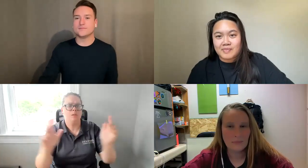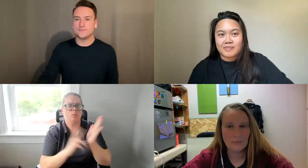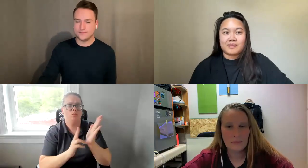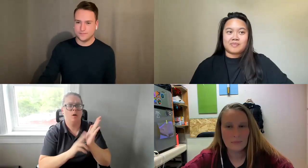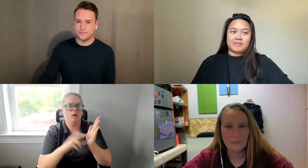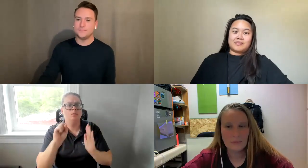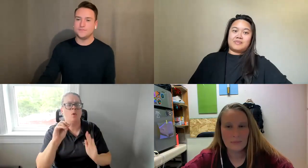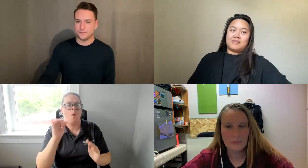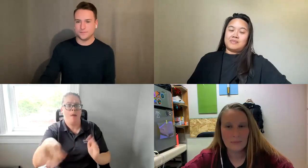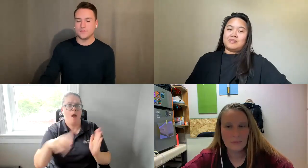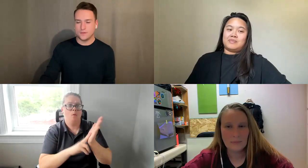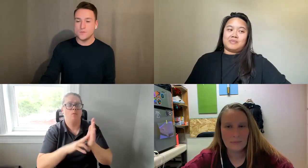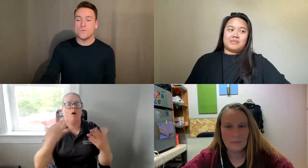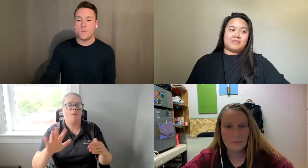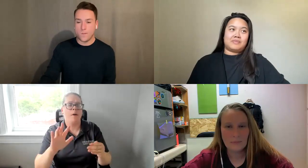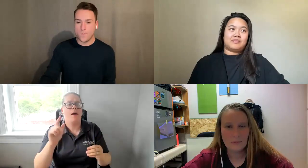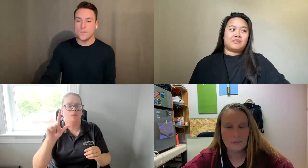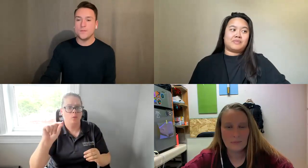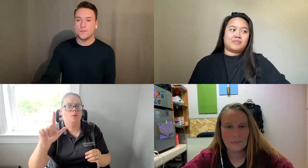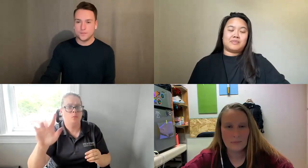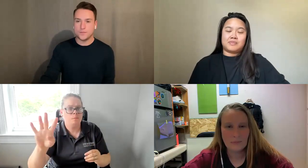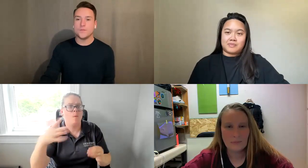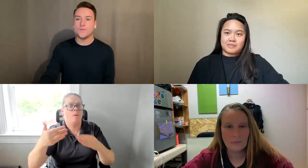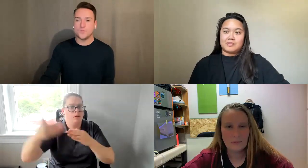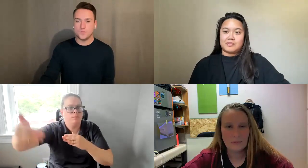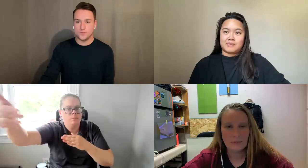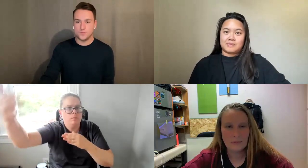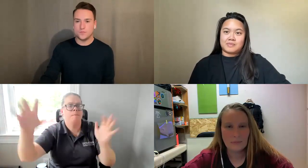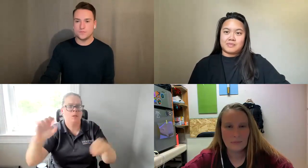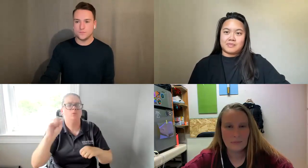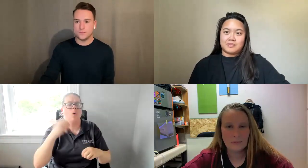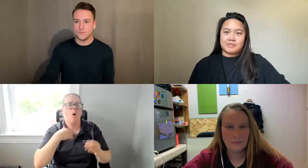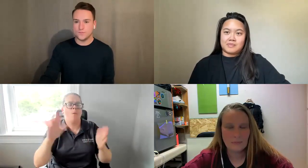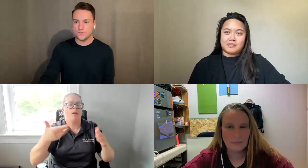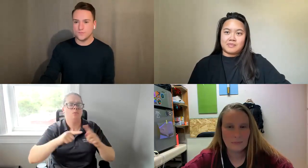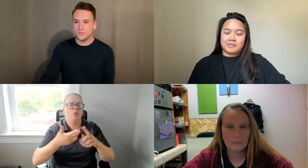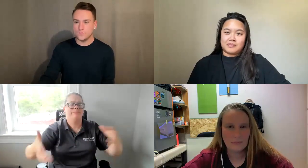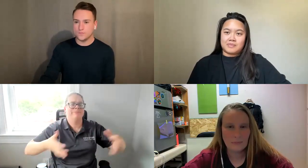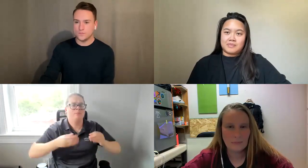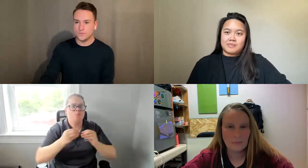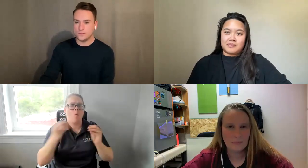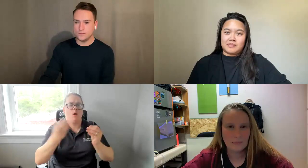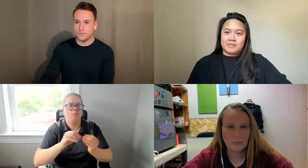I have several ongoing large contracts. And I've already got up through 2024.